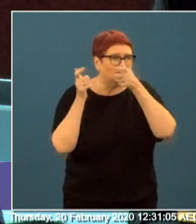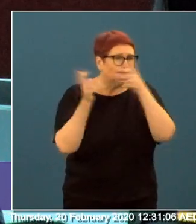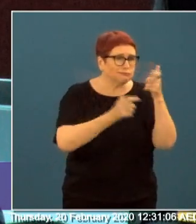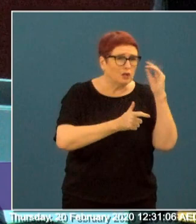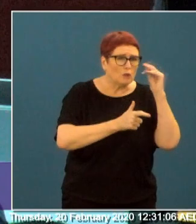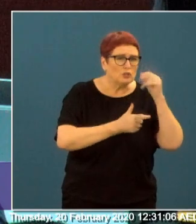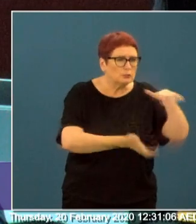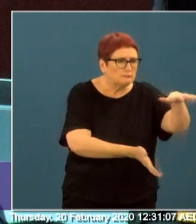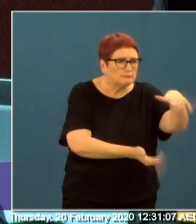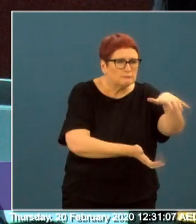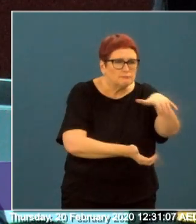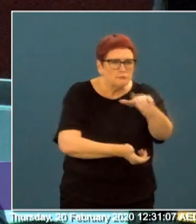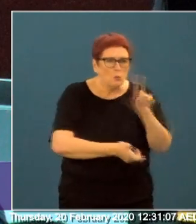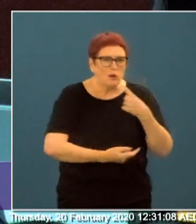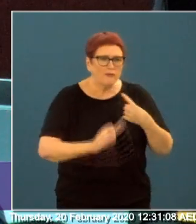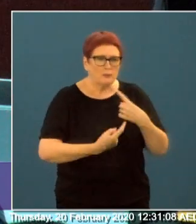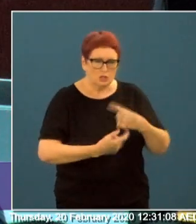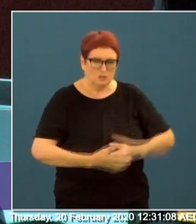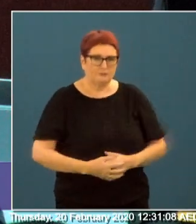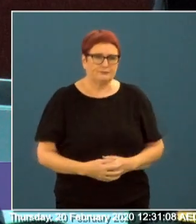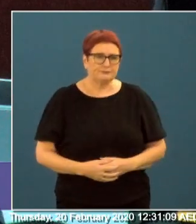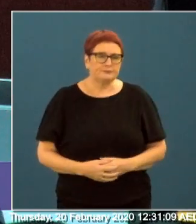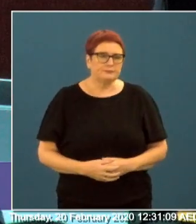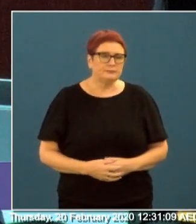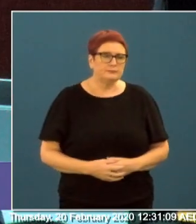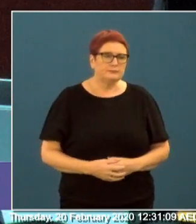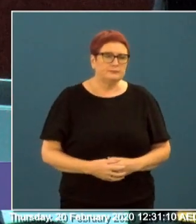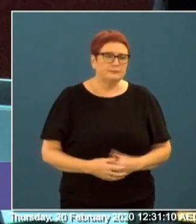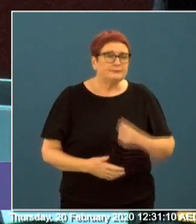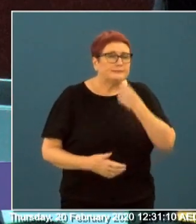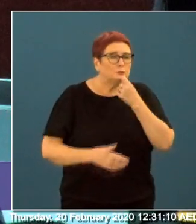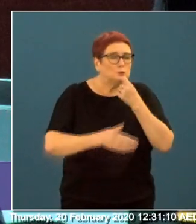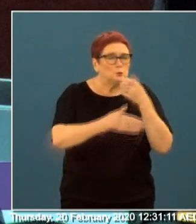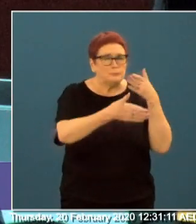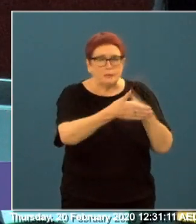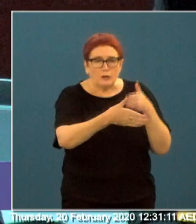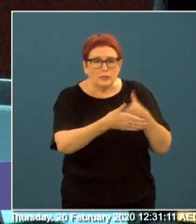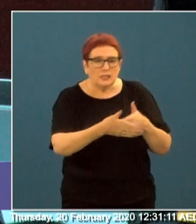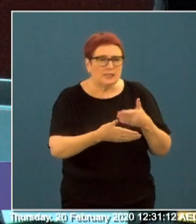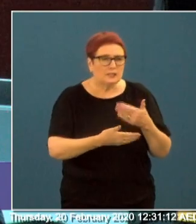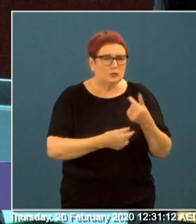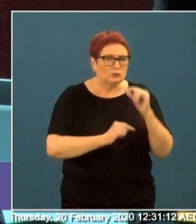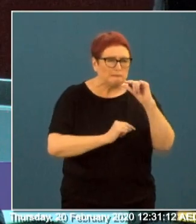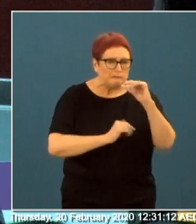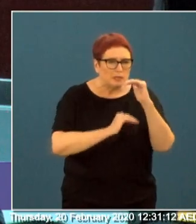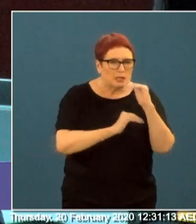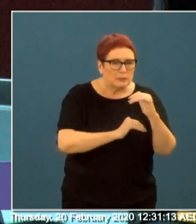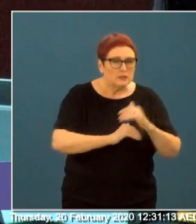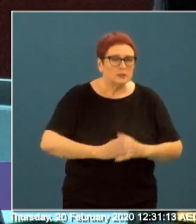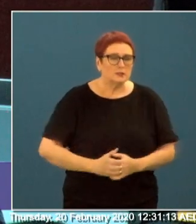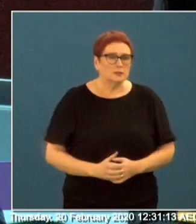and limitations in terms of the matters that might be reportable,